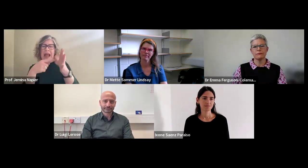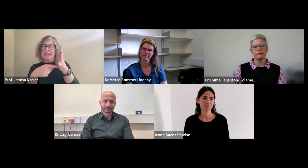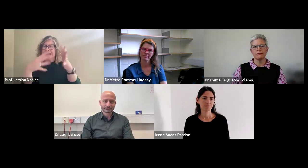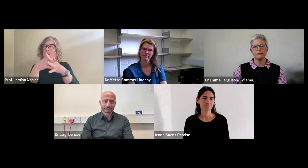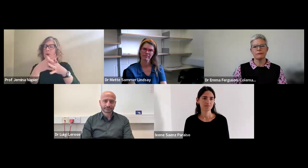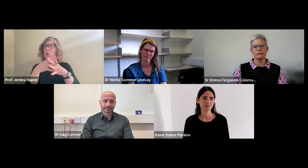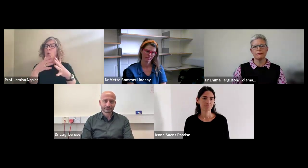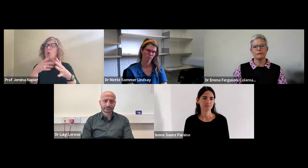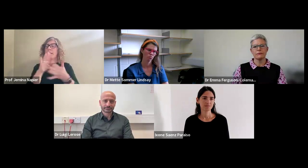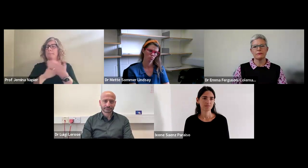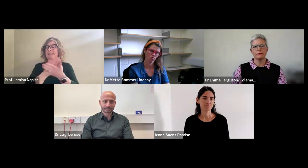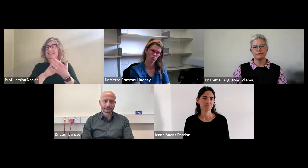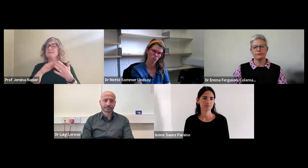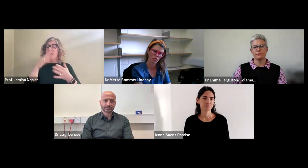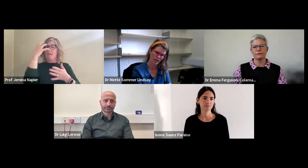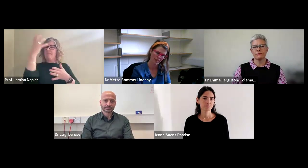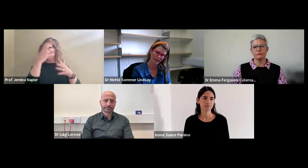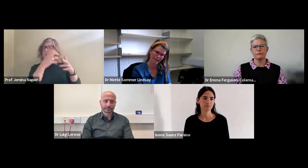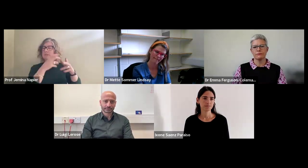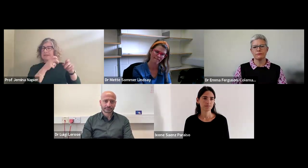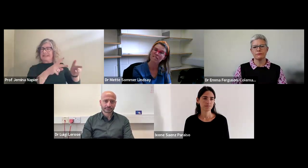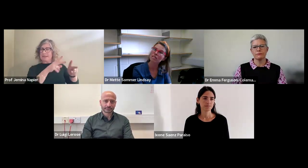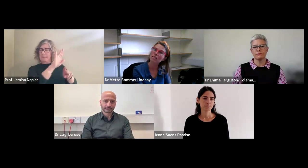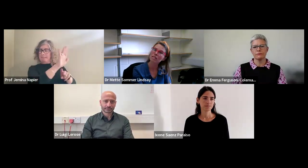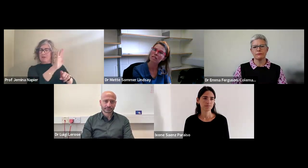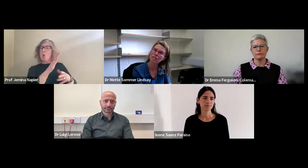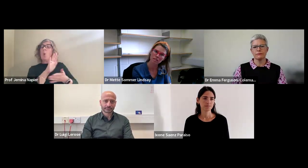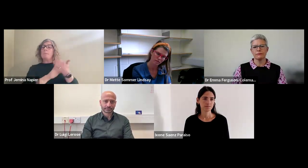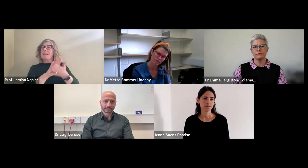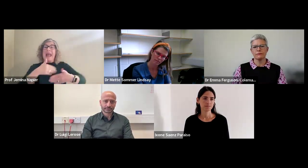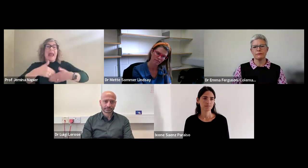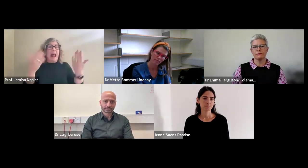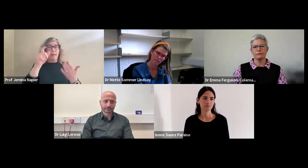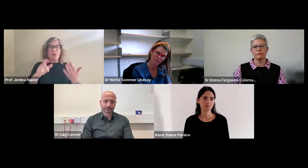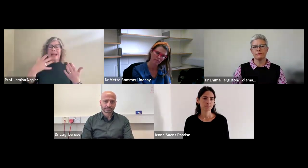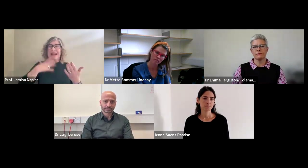you're not entirely sure about what Access to Work is, this is a government scheme or system in the